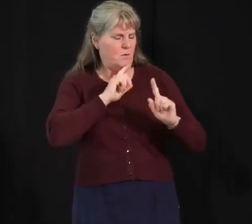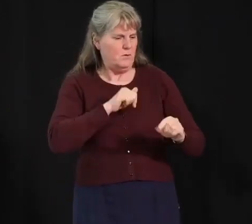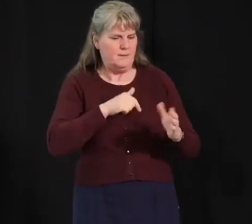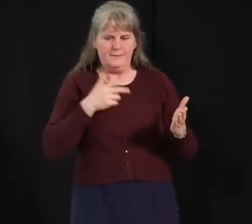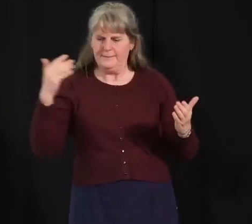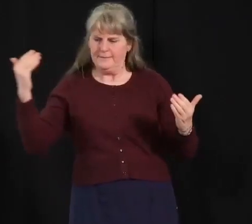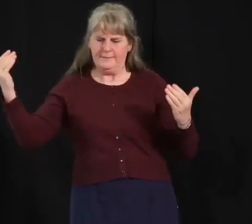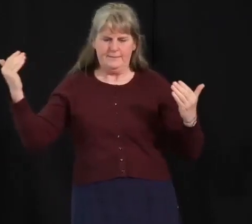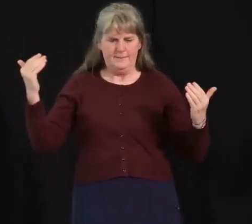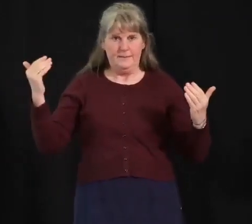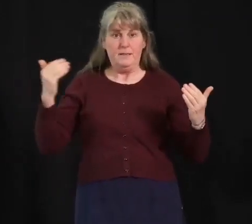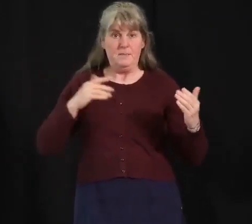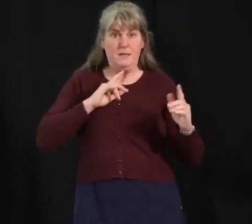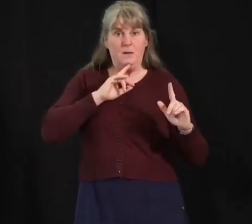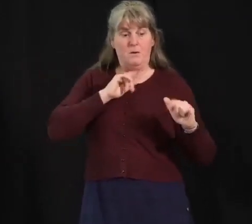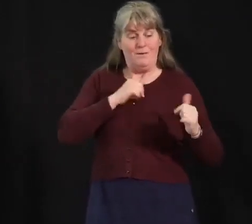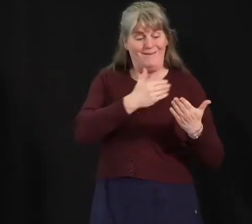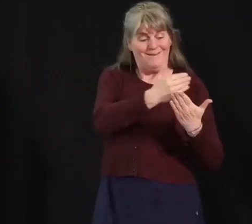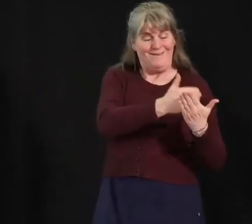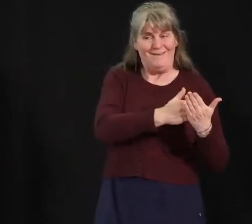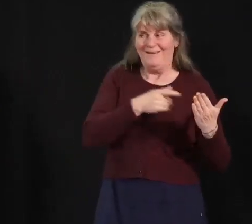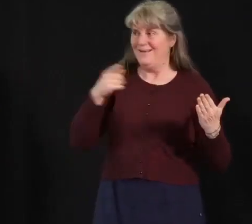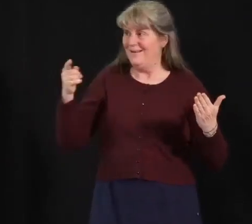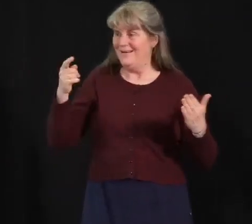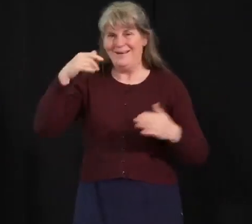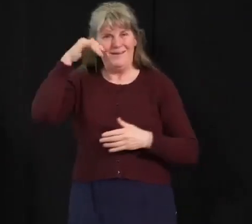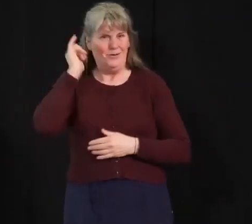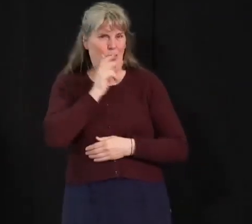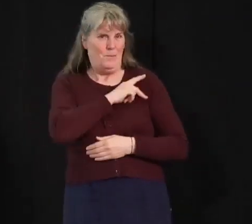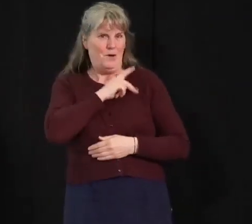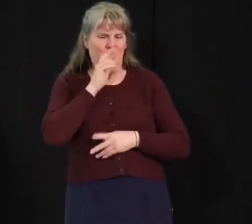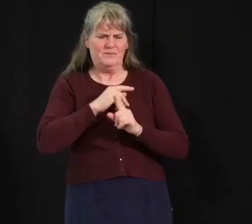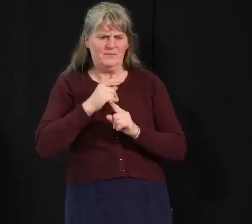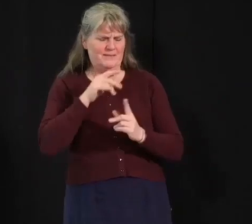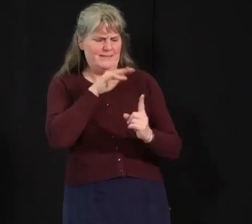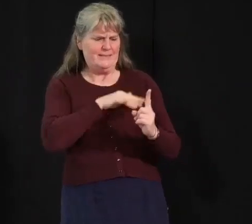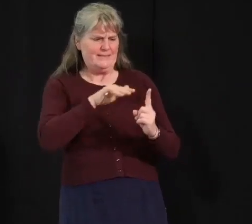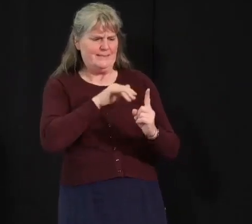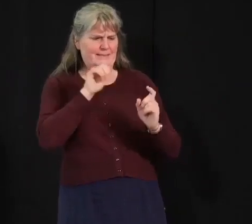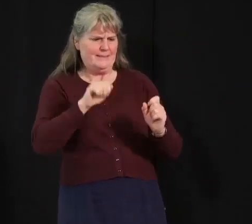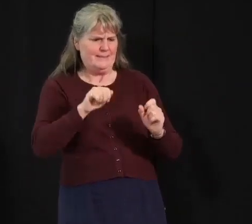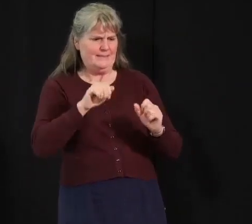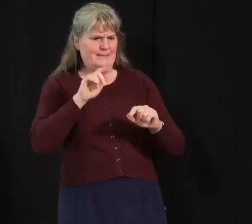Department of environment in their efforts to do what they